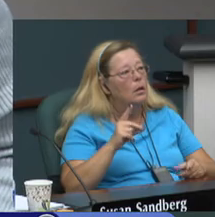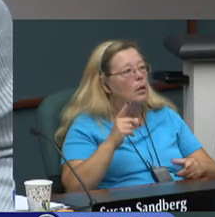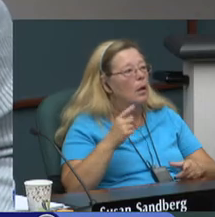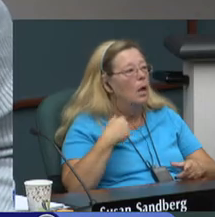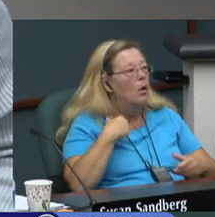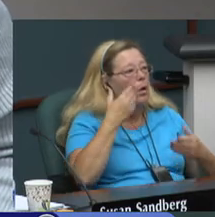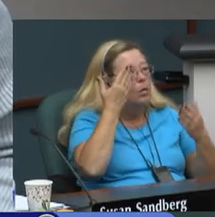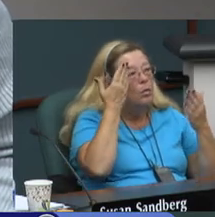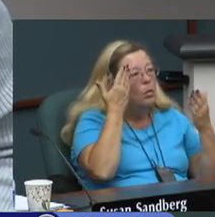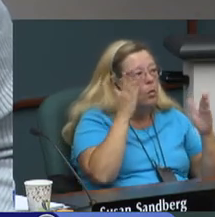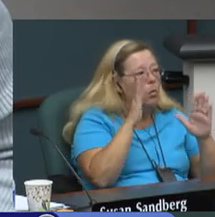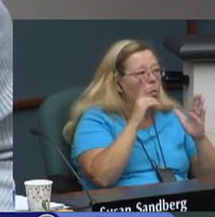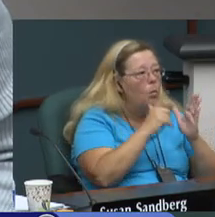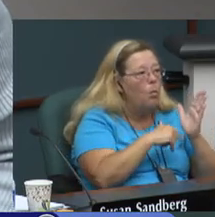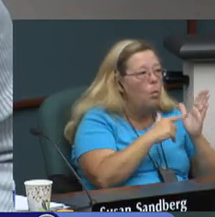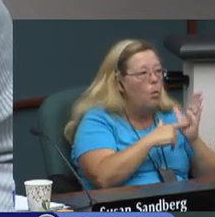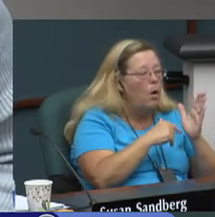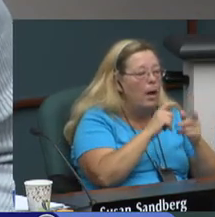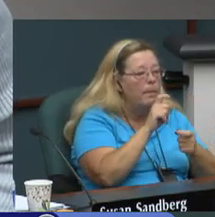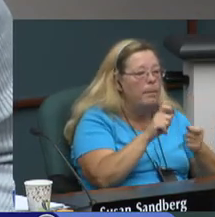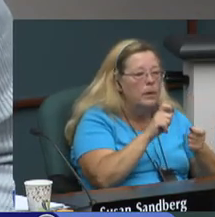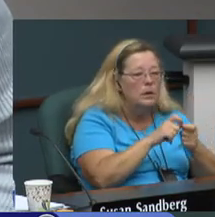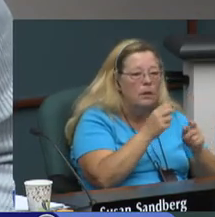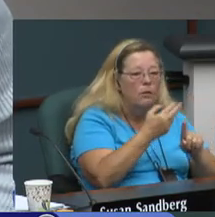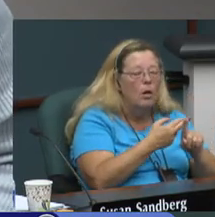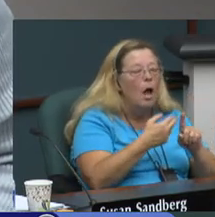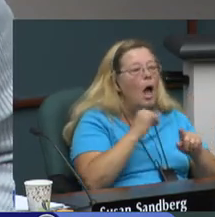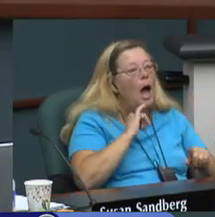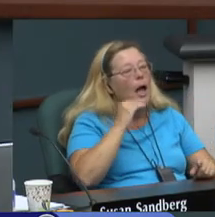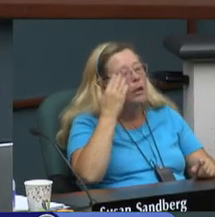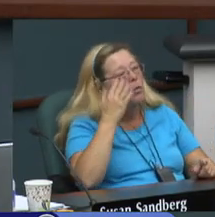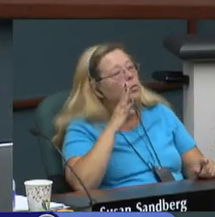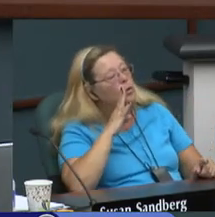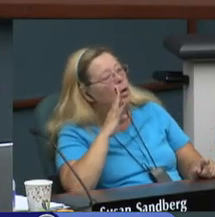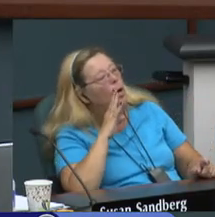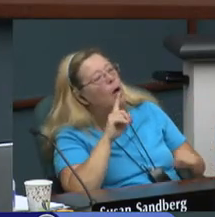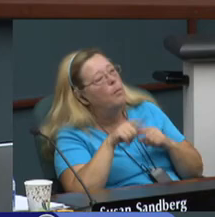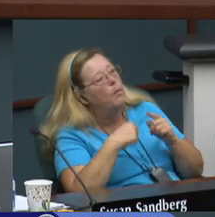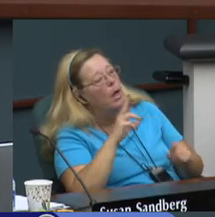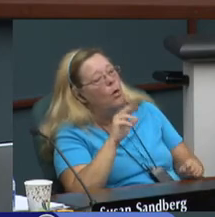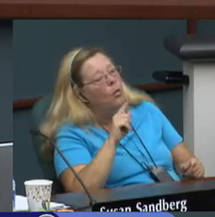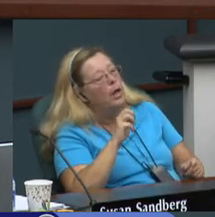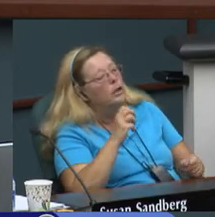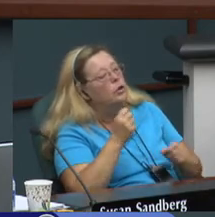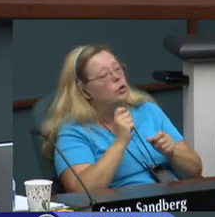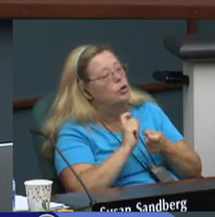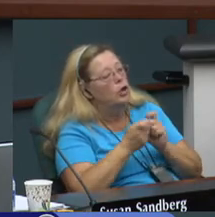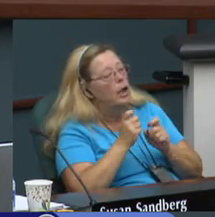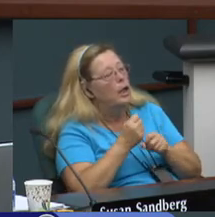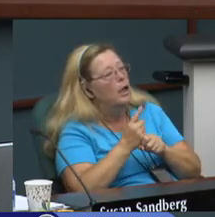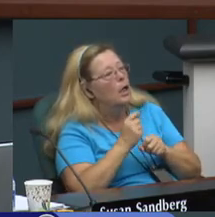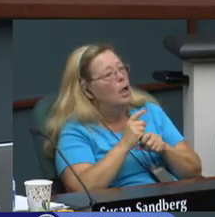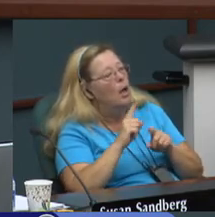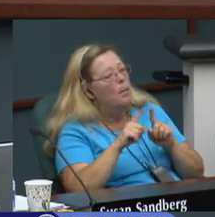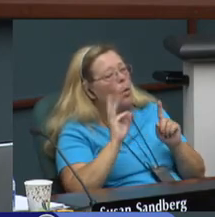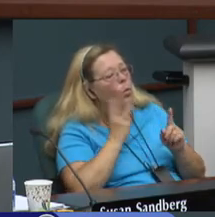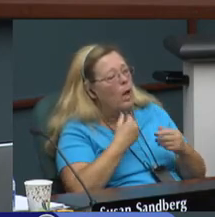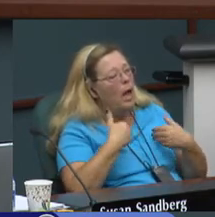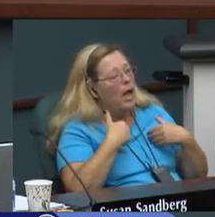don't know what the specific right well I mean I know that we've talked about the rates change every year but there's still sort of standards like 30% of ami